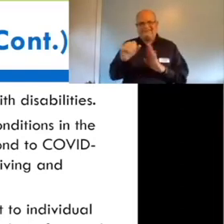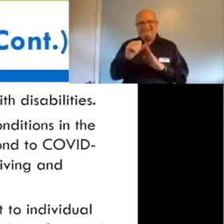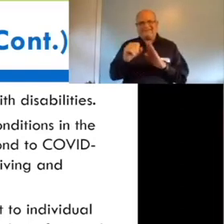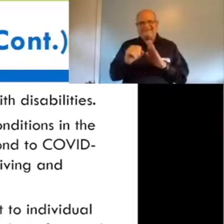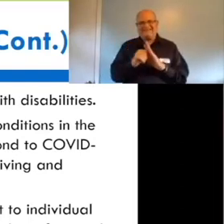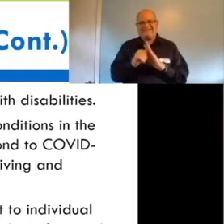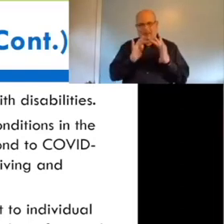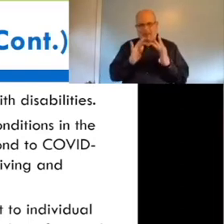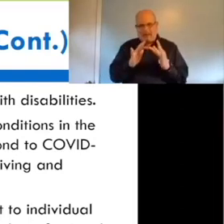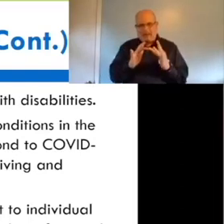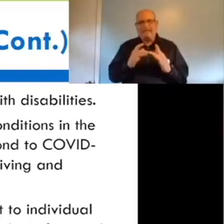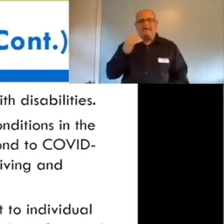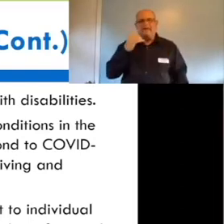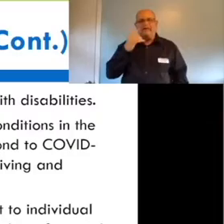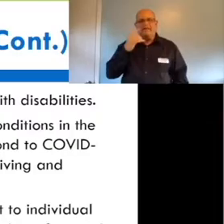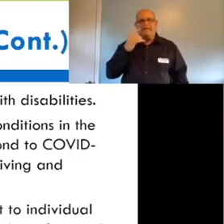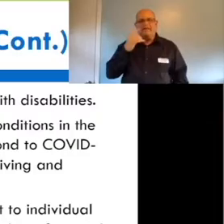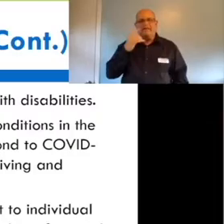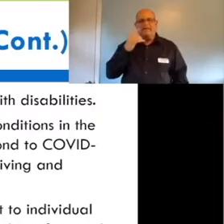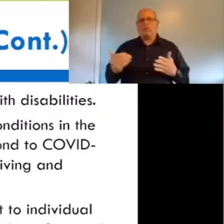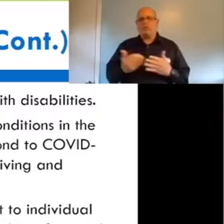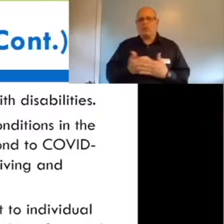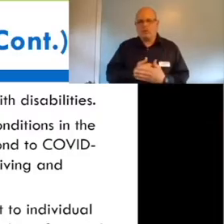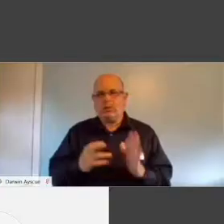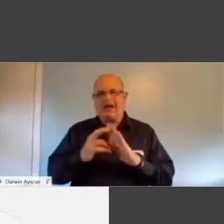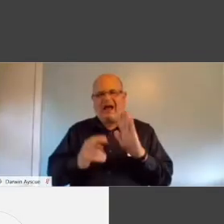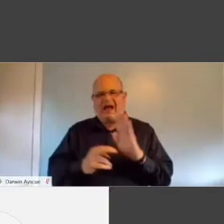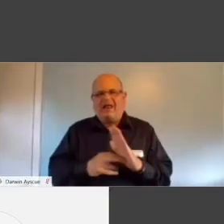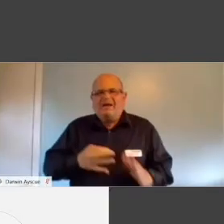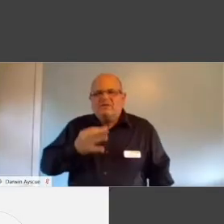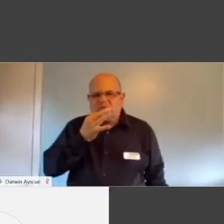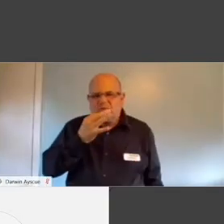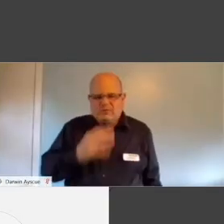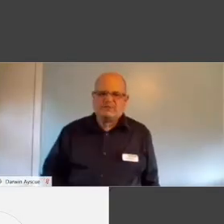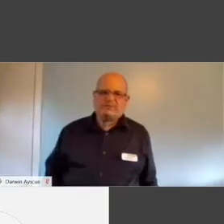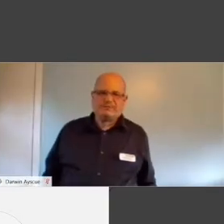they will be issuing new ones shortly. All right.